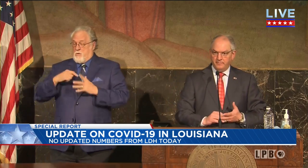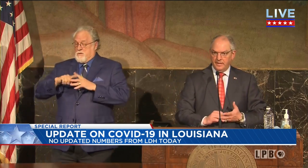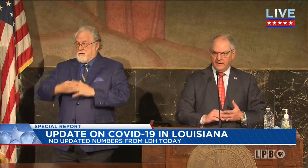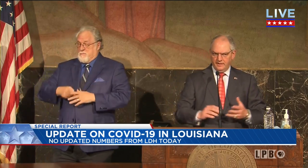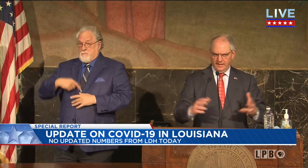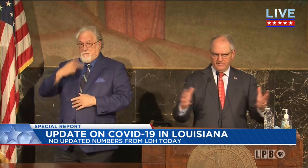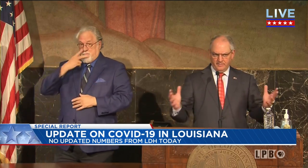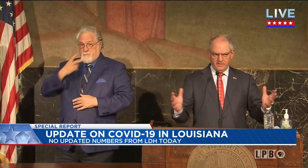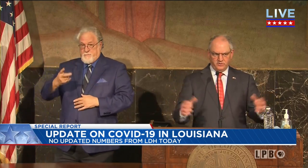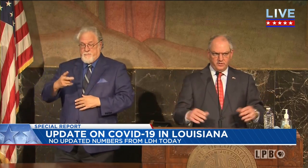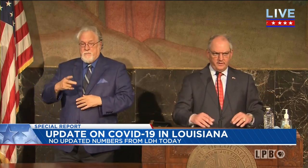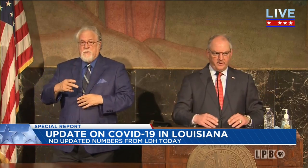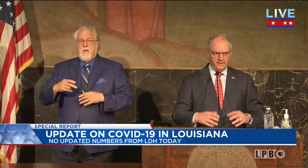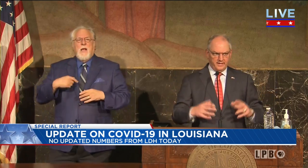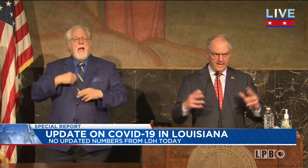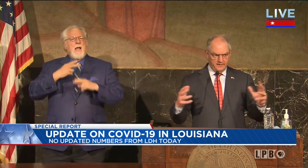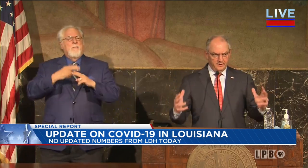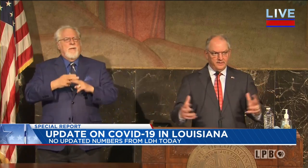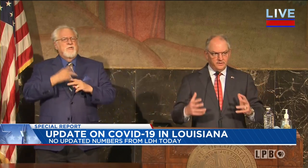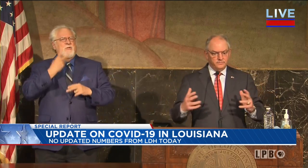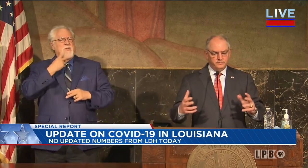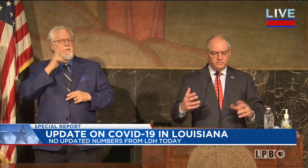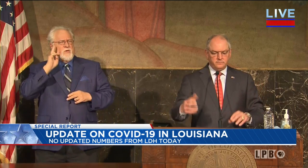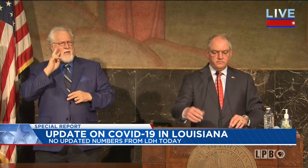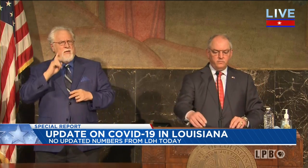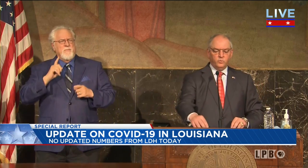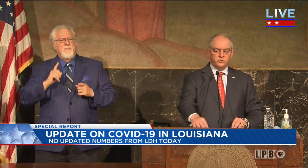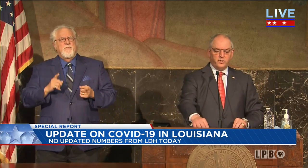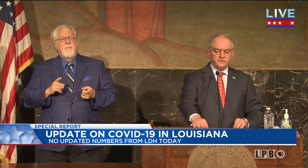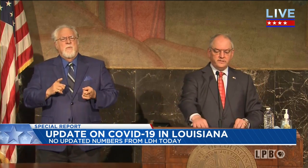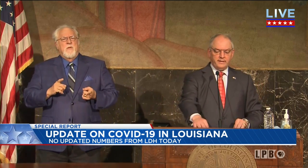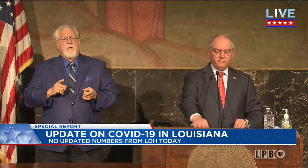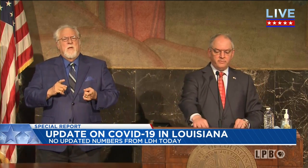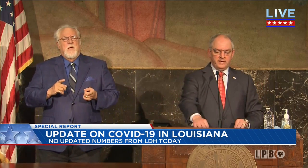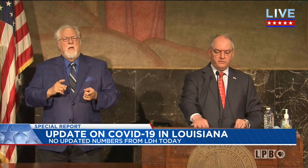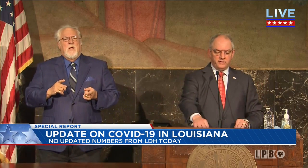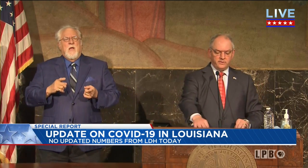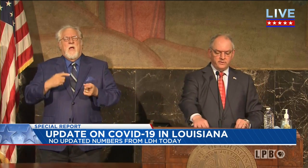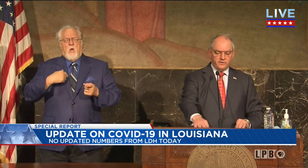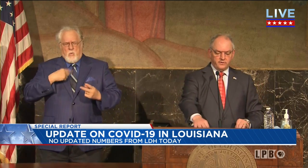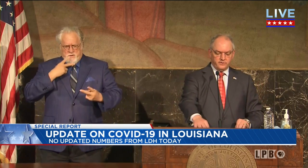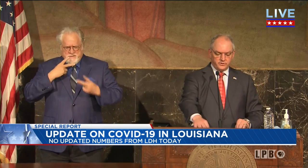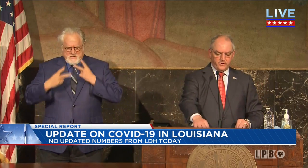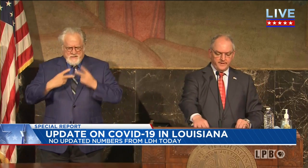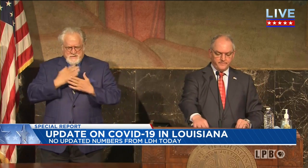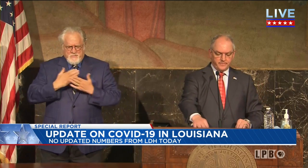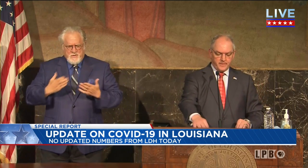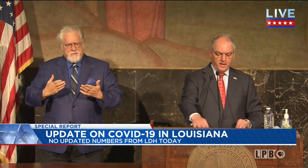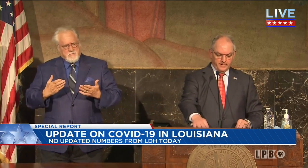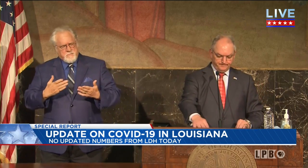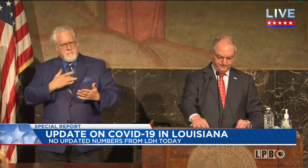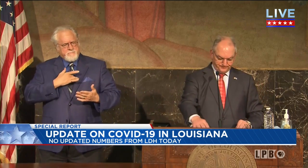HAVE SOME INFORMATION I WANT TO SHARE ABOUT TRENDS, THINGS THAT WE ARE STARTING TO SEE.